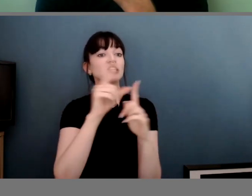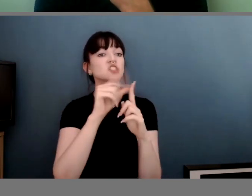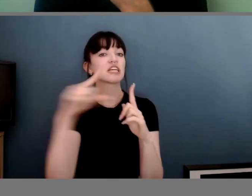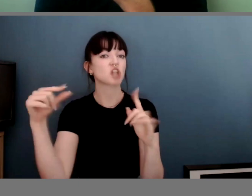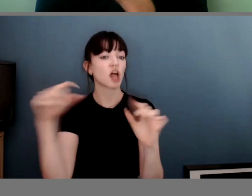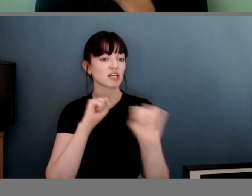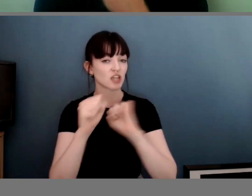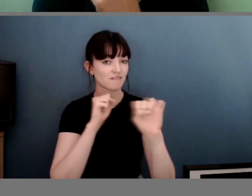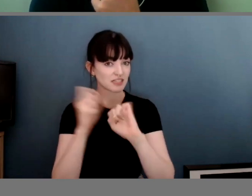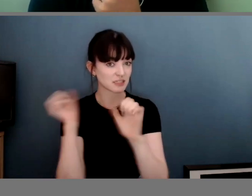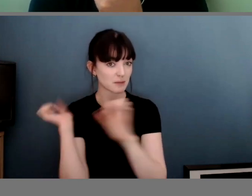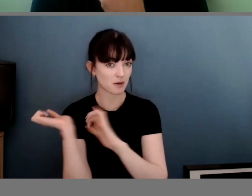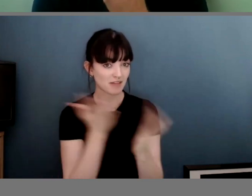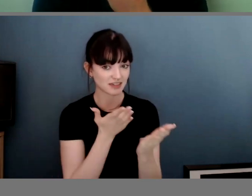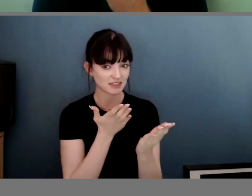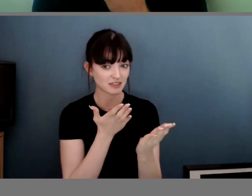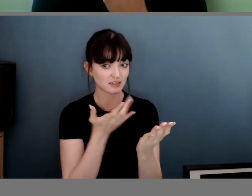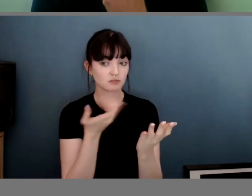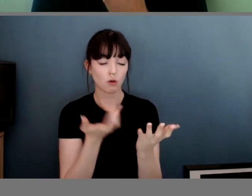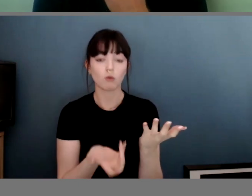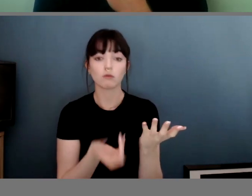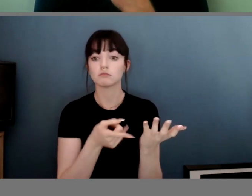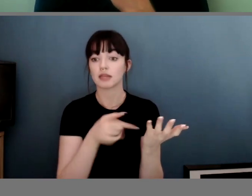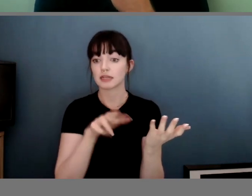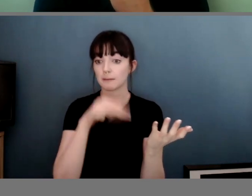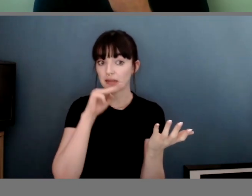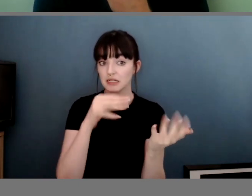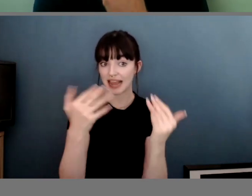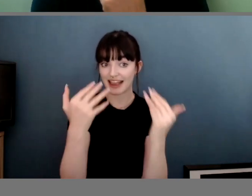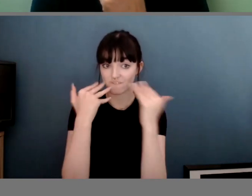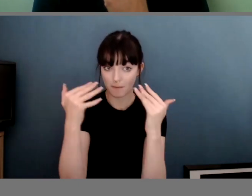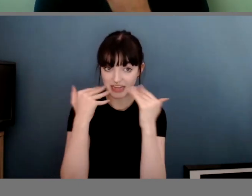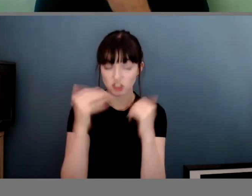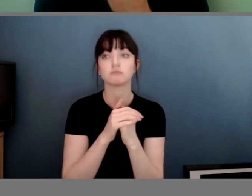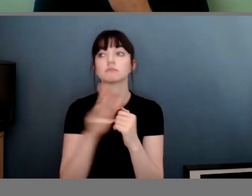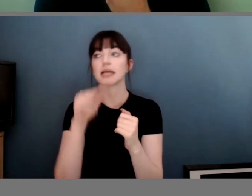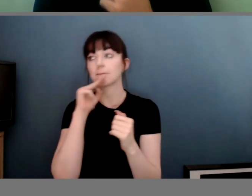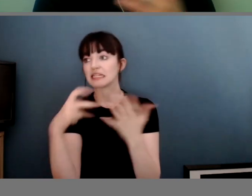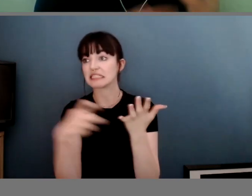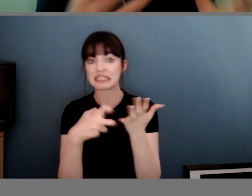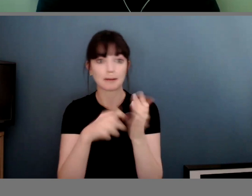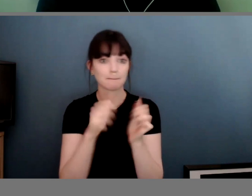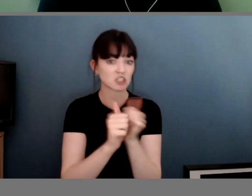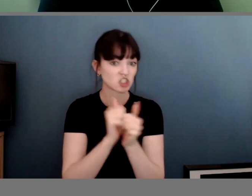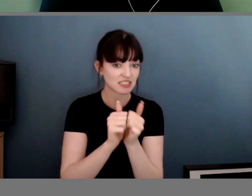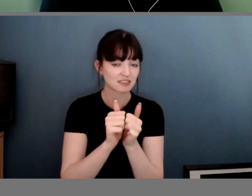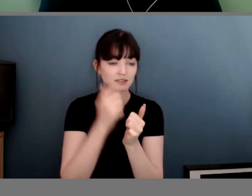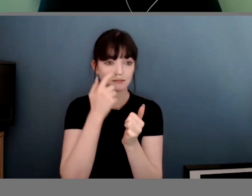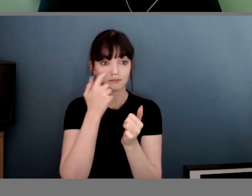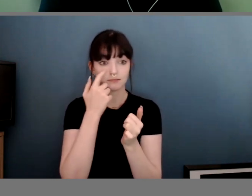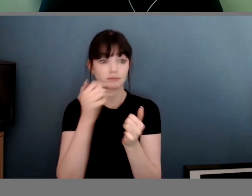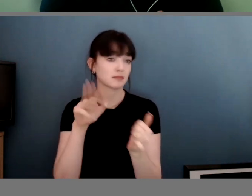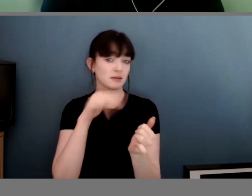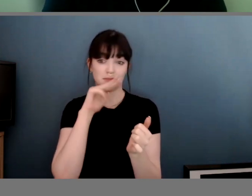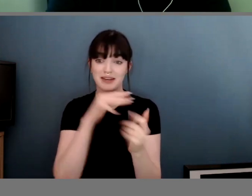So that could be information booths, ticketing machines and a whole range of other spaces and